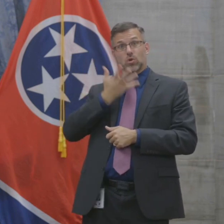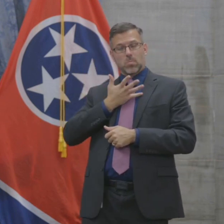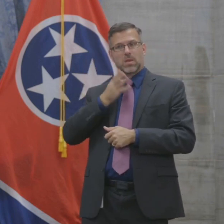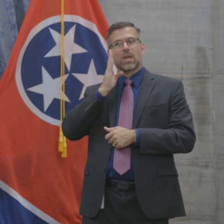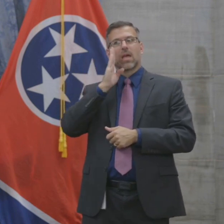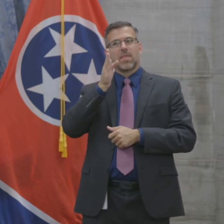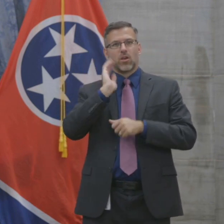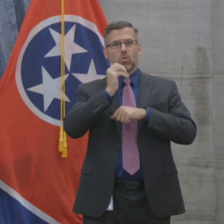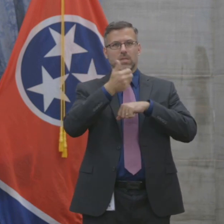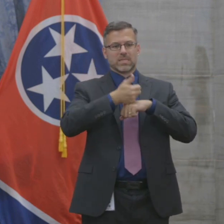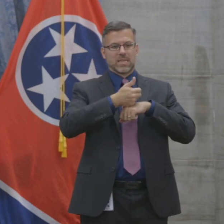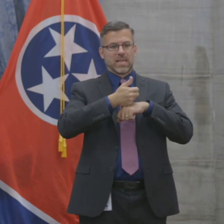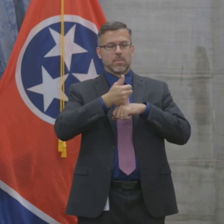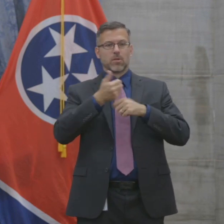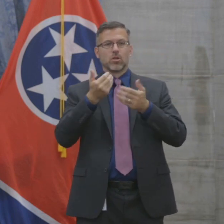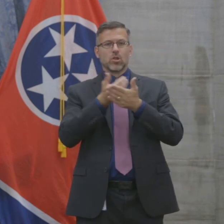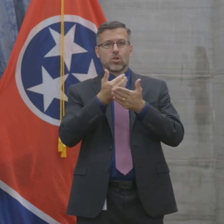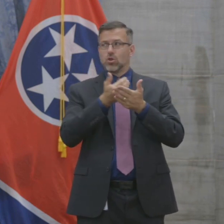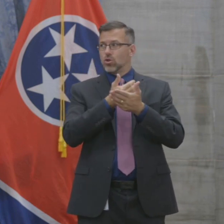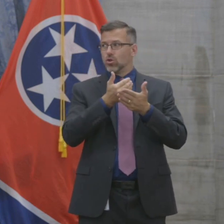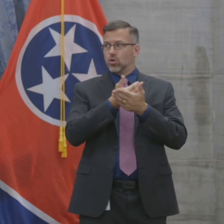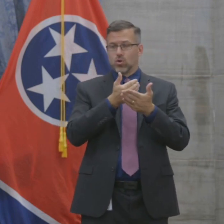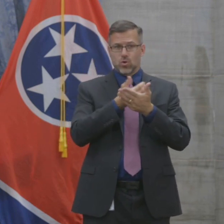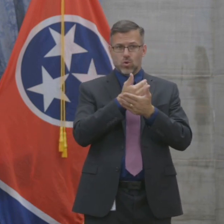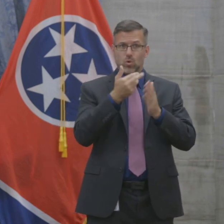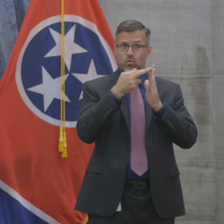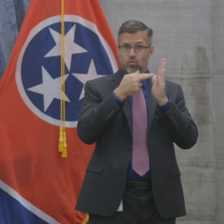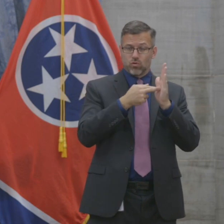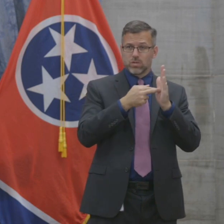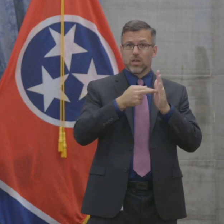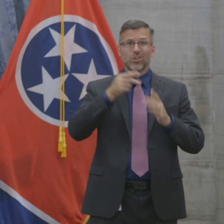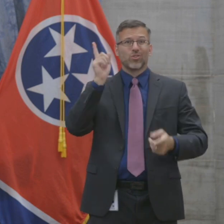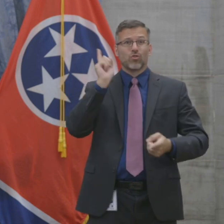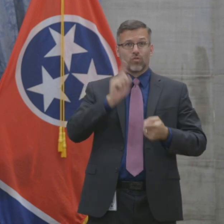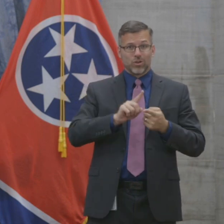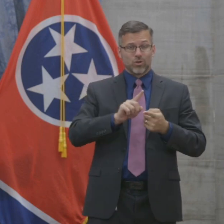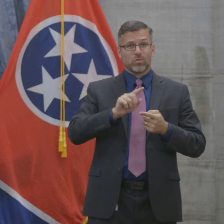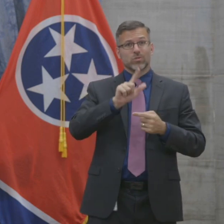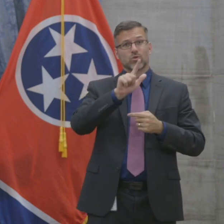We absolutely agree 100%. We know that the